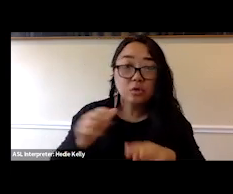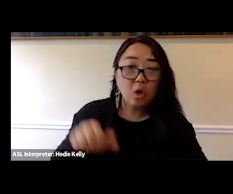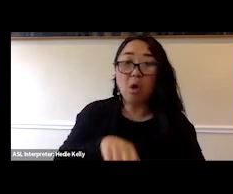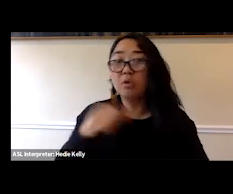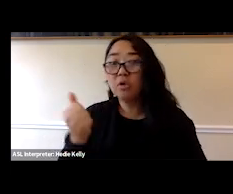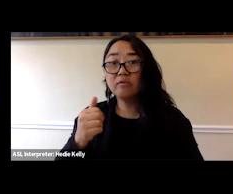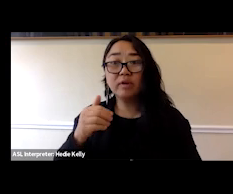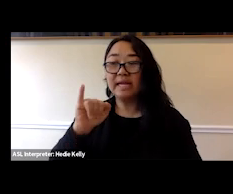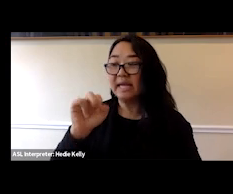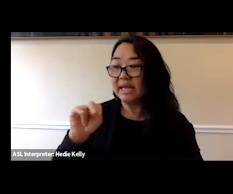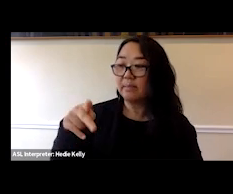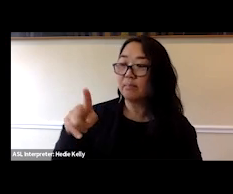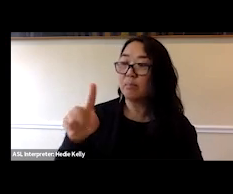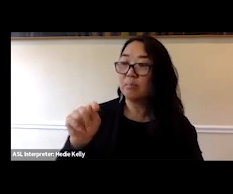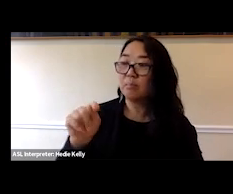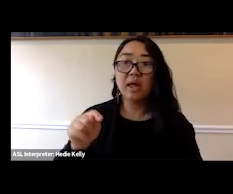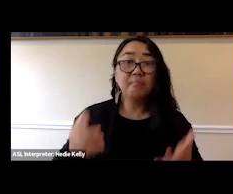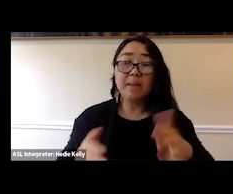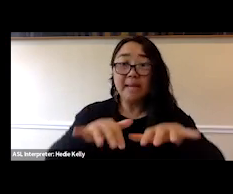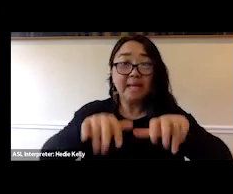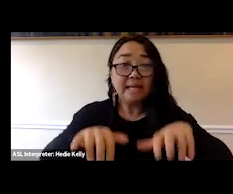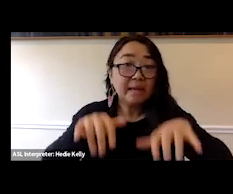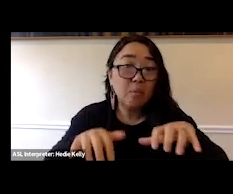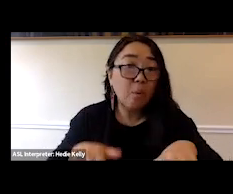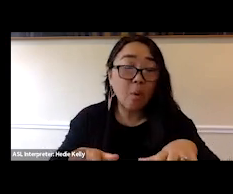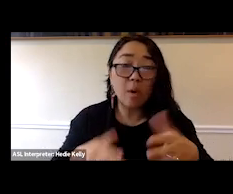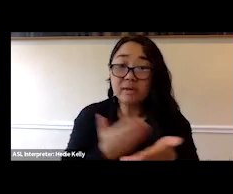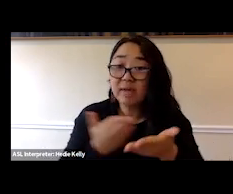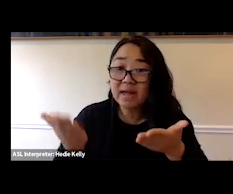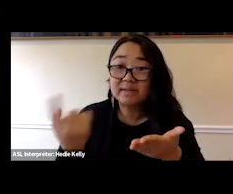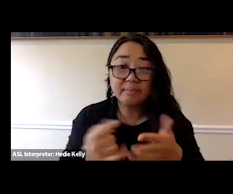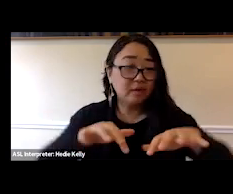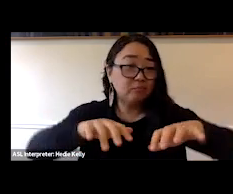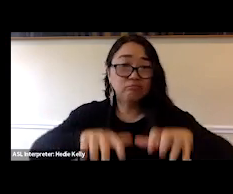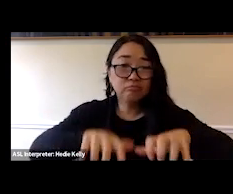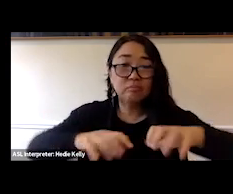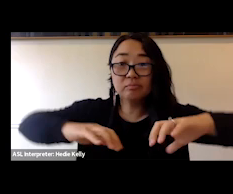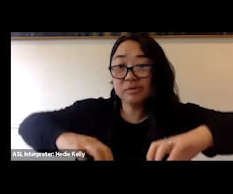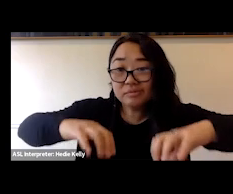which could even be just a keyboard, that keyboard, you need to have the right